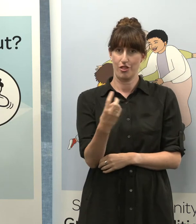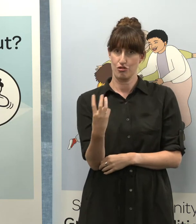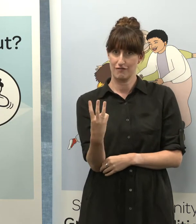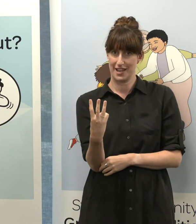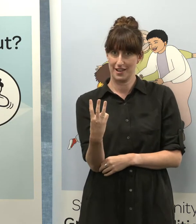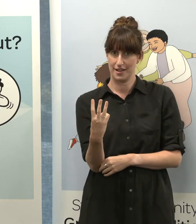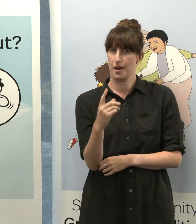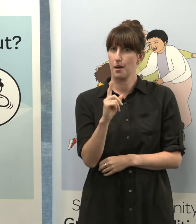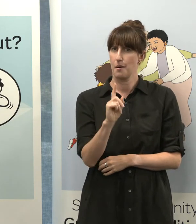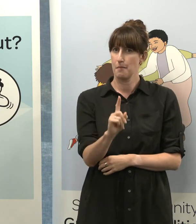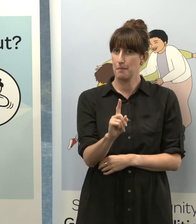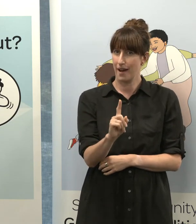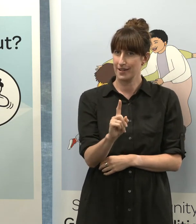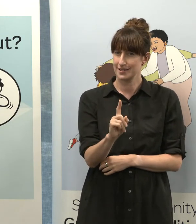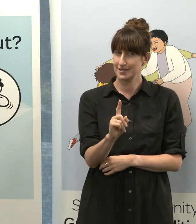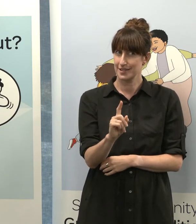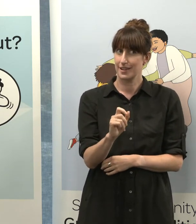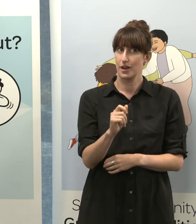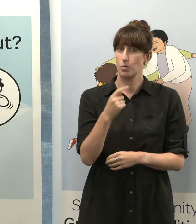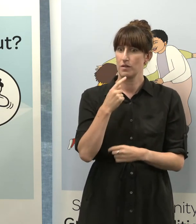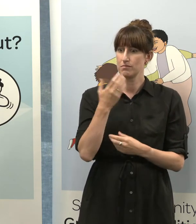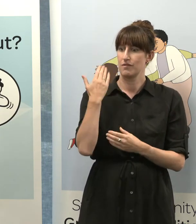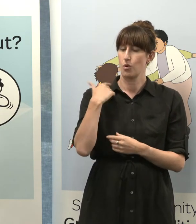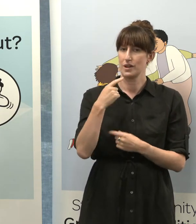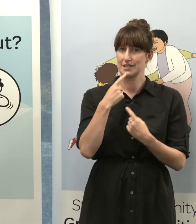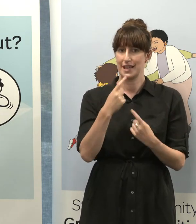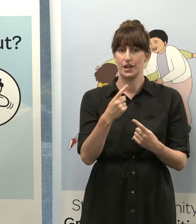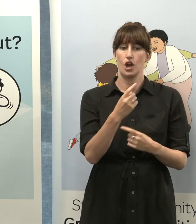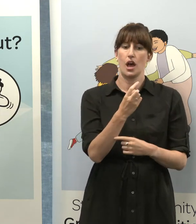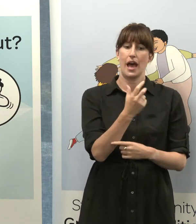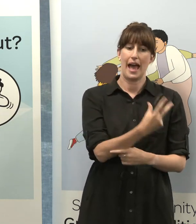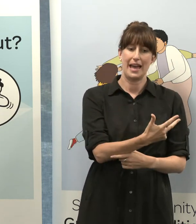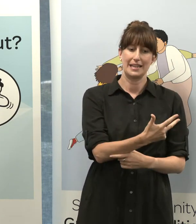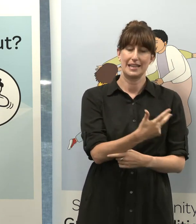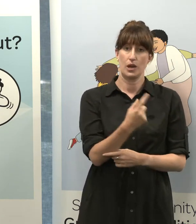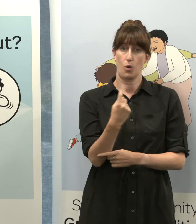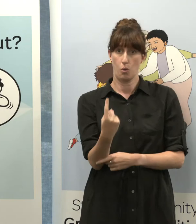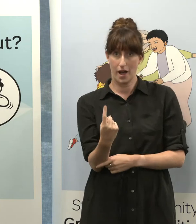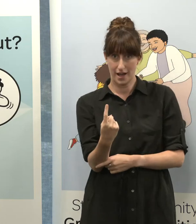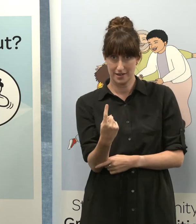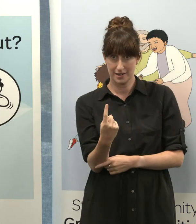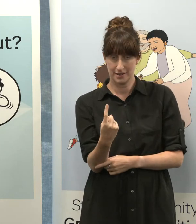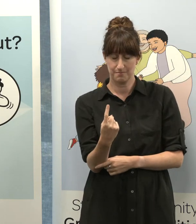you will have noted the total is 83 which is larger than the